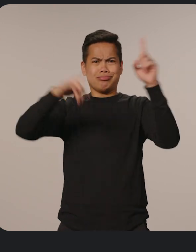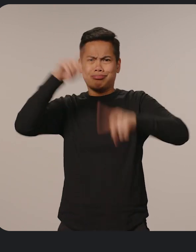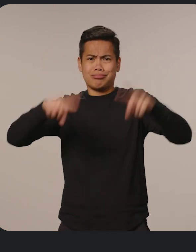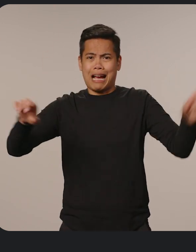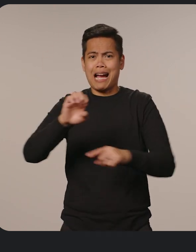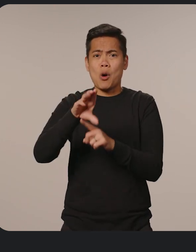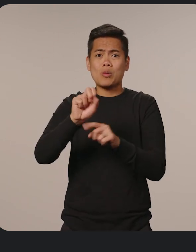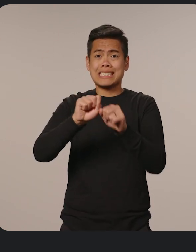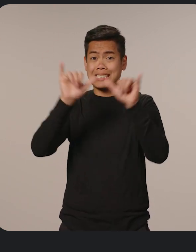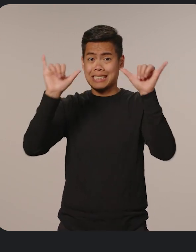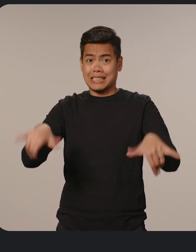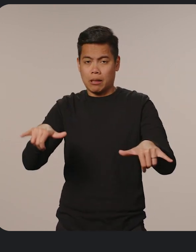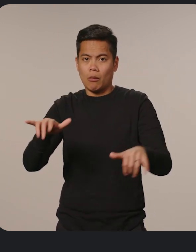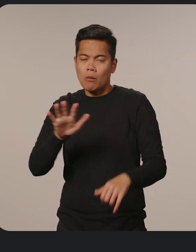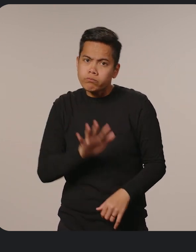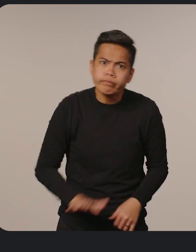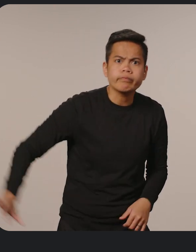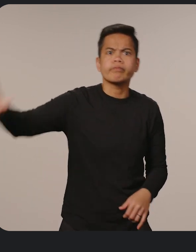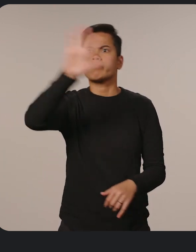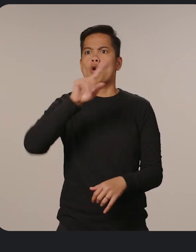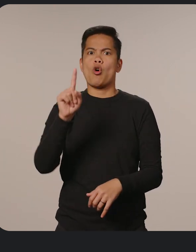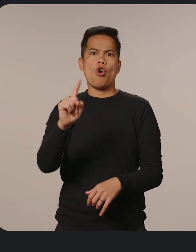including sensor support, object detection